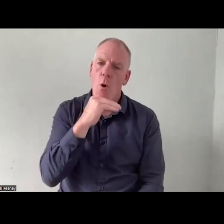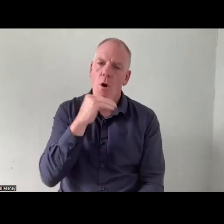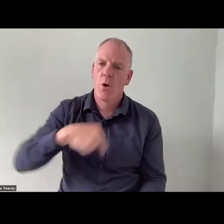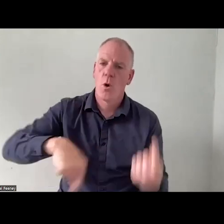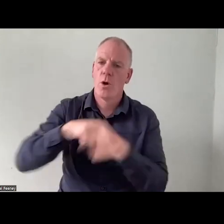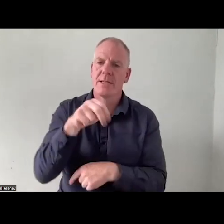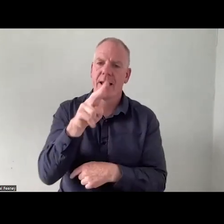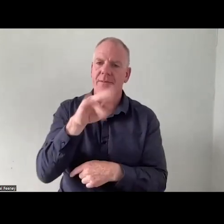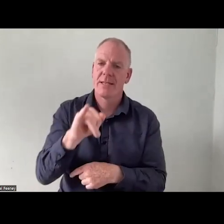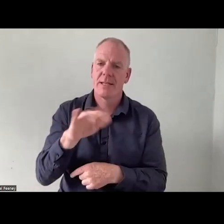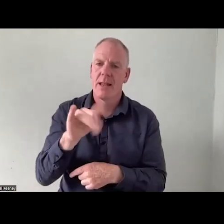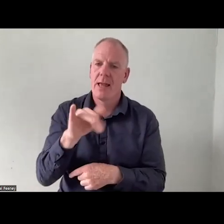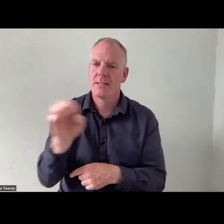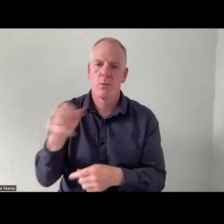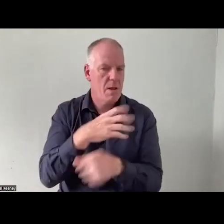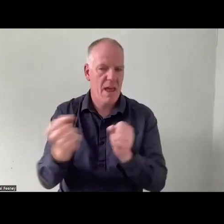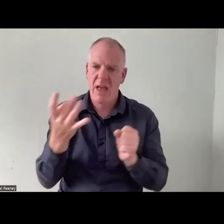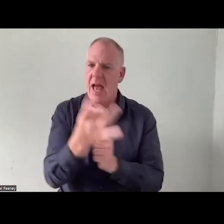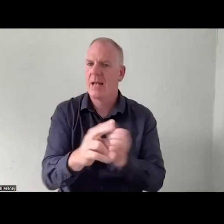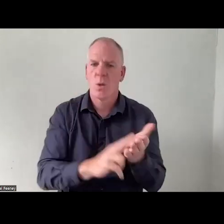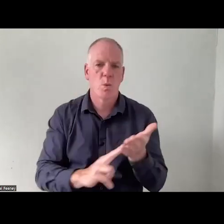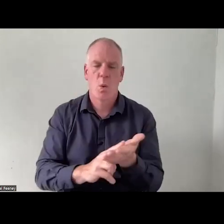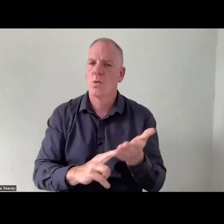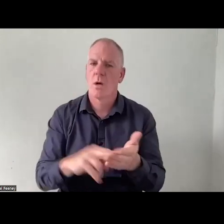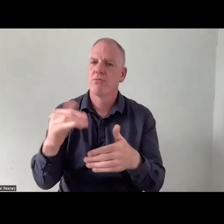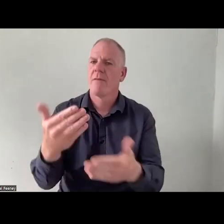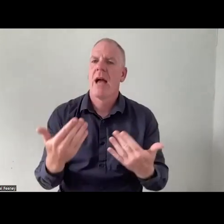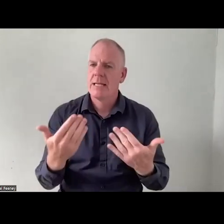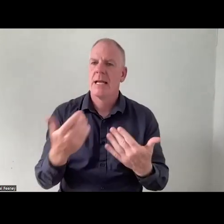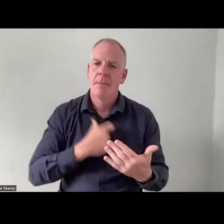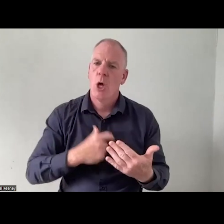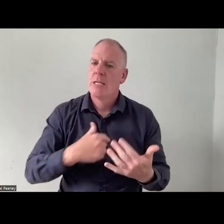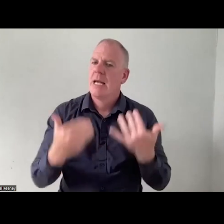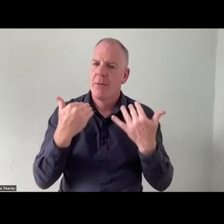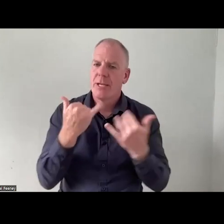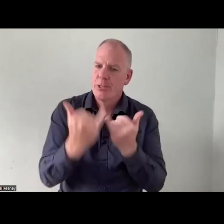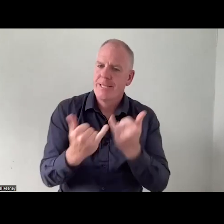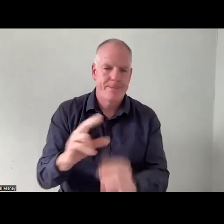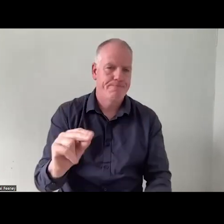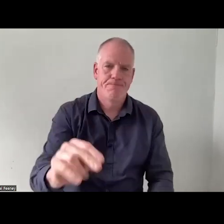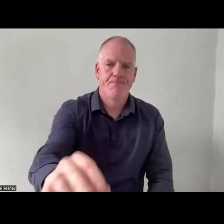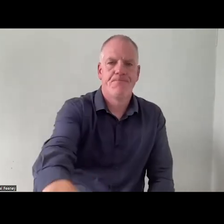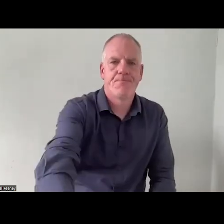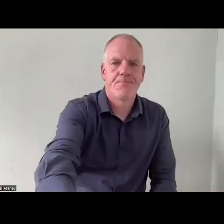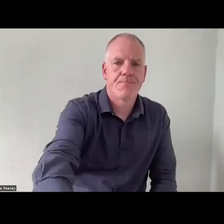and we never ask any of our users to provide any personal details. There is one case where we do,